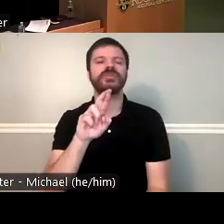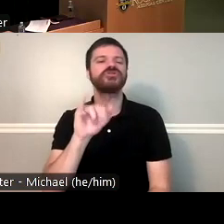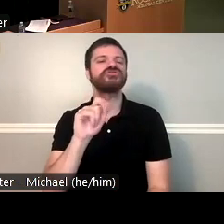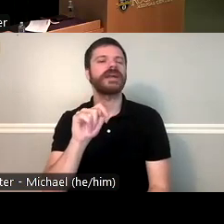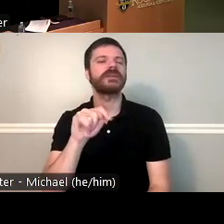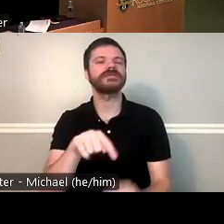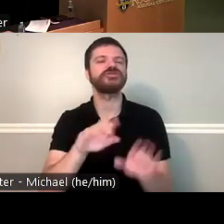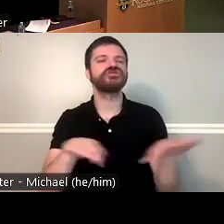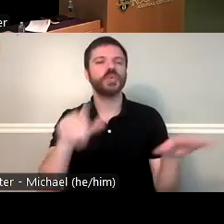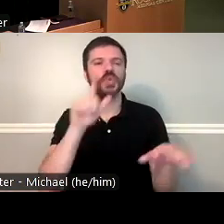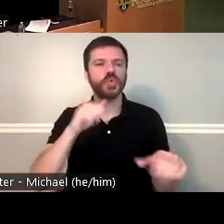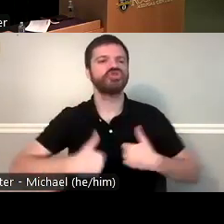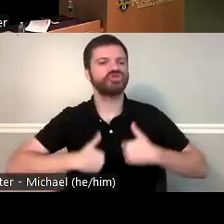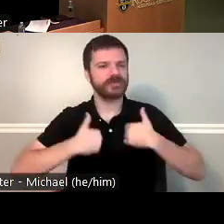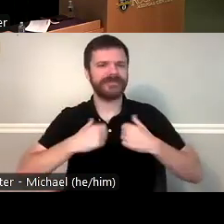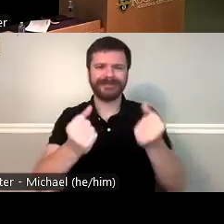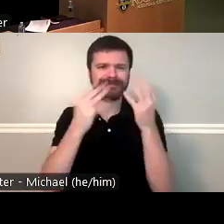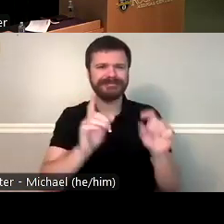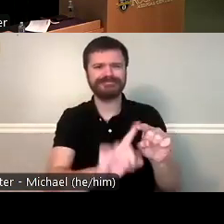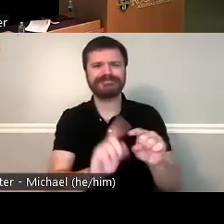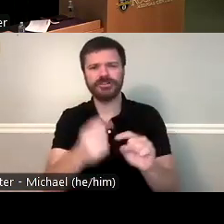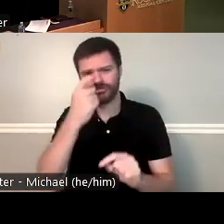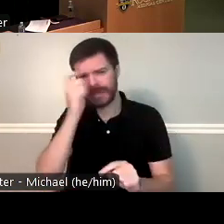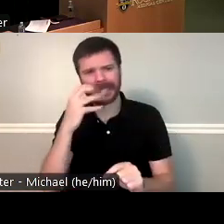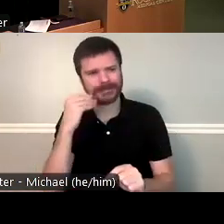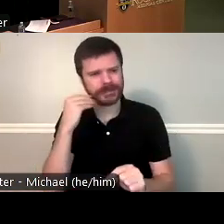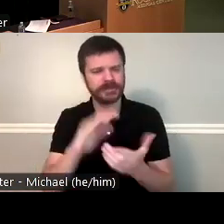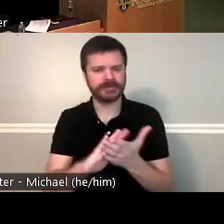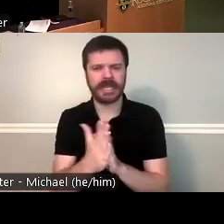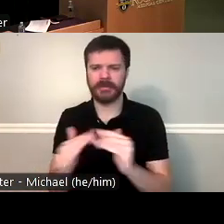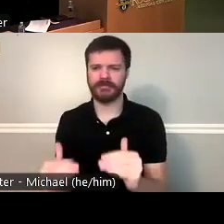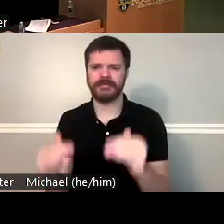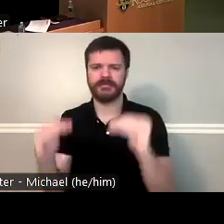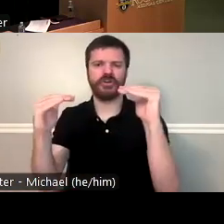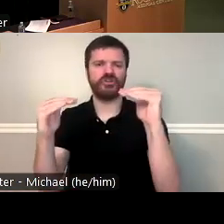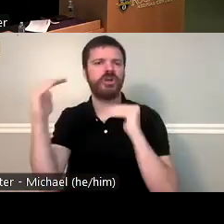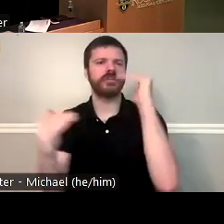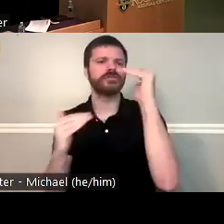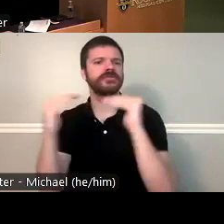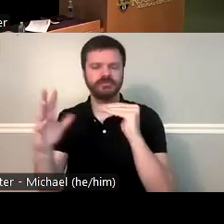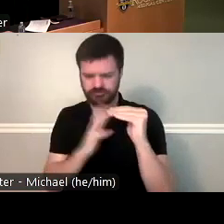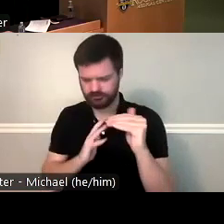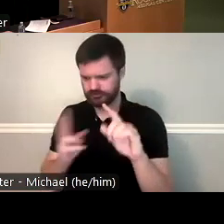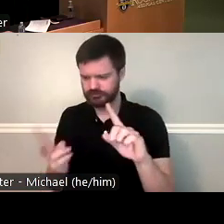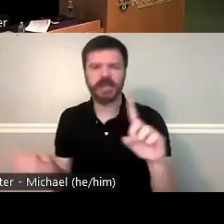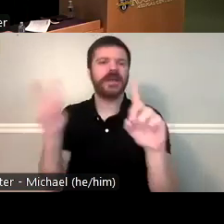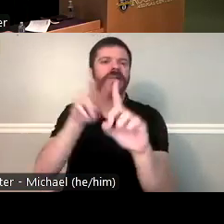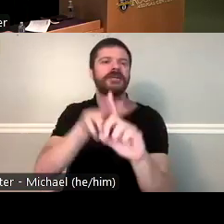many uh traumatic experiences to adult life and I wanted to apply that to look at families look